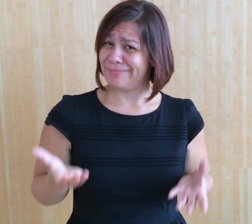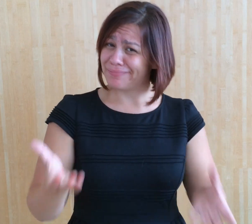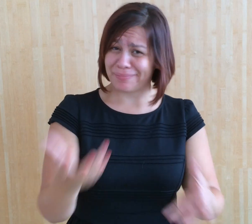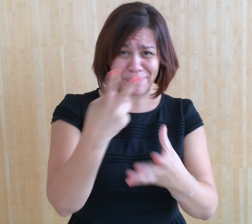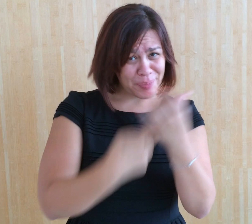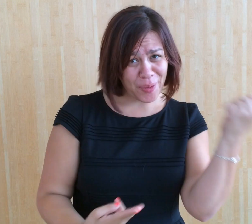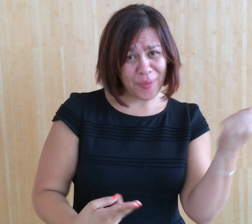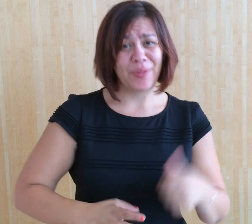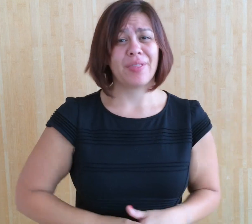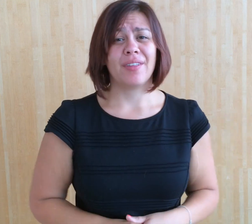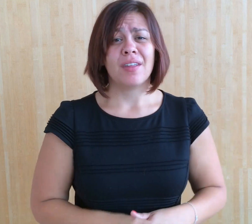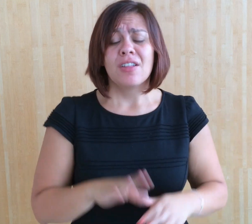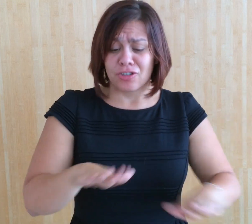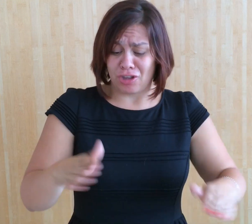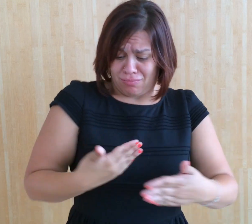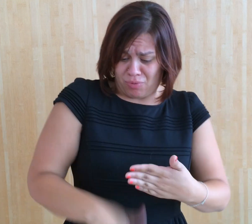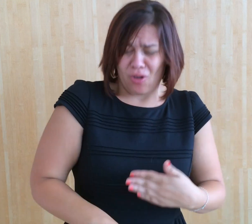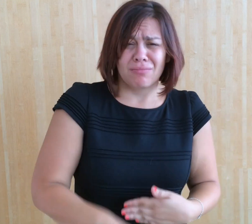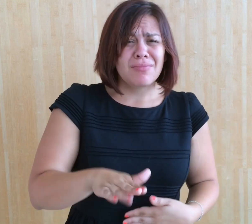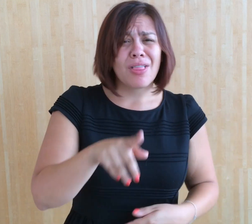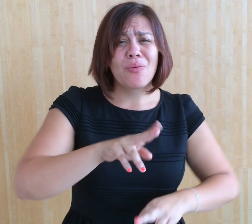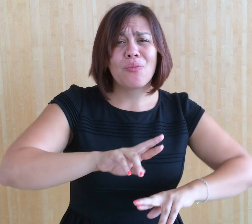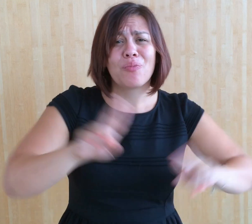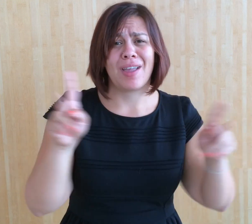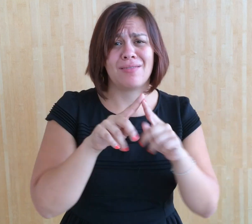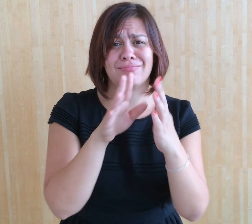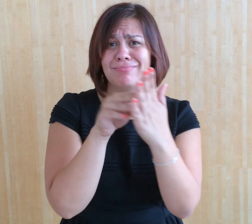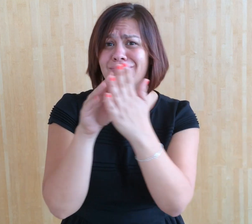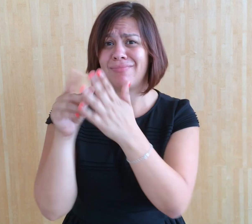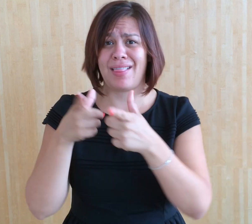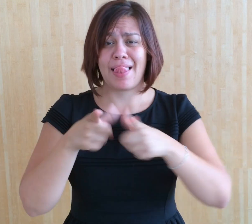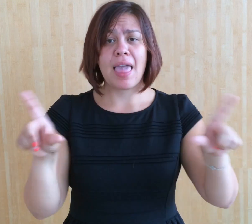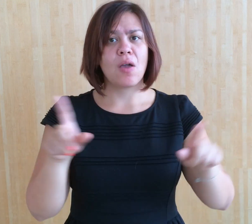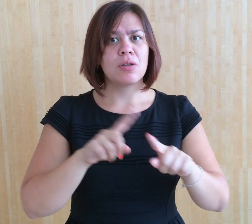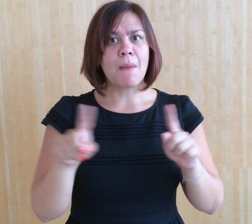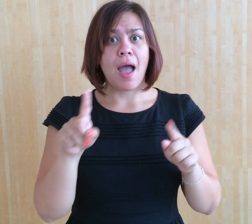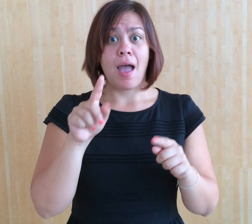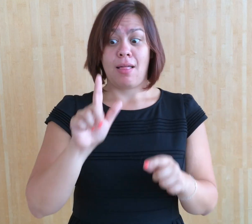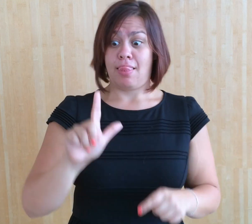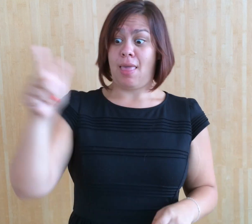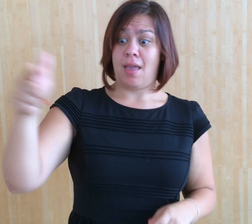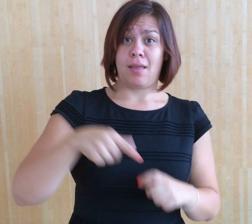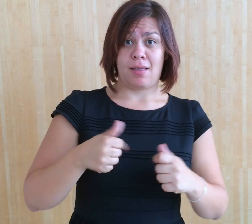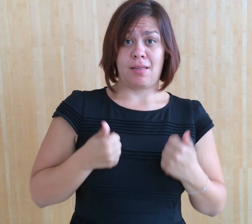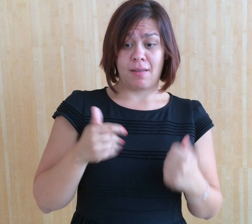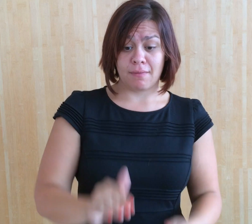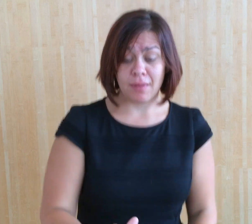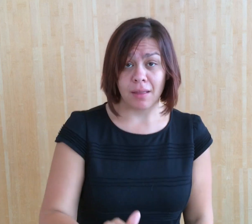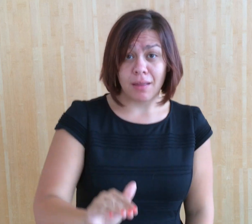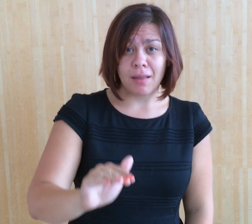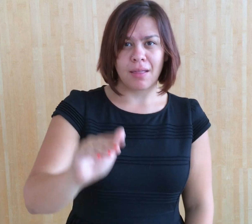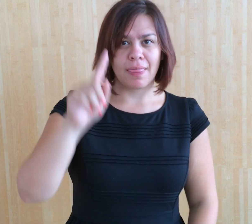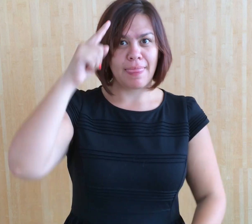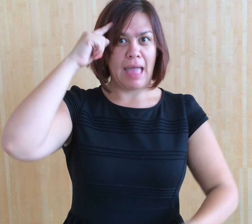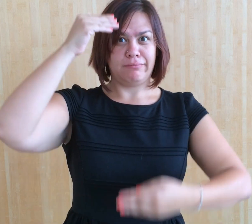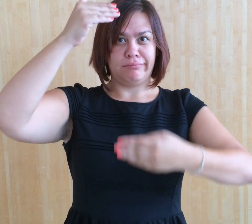Give them both. Children are born primed to learn language. As your child matures their ability to learn language diminishes.